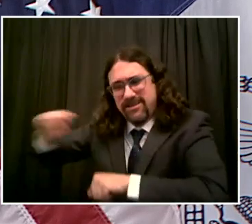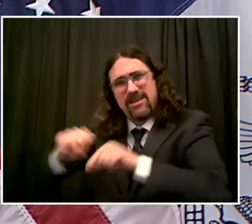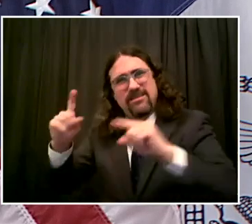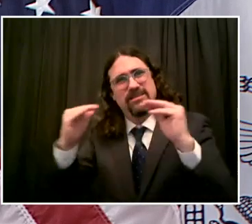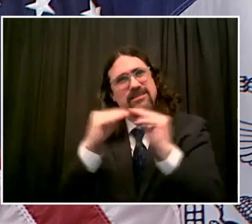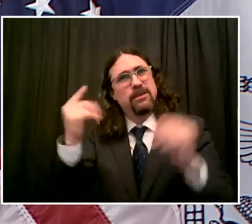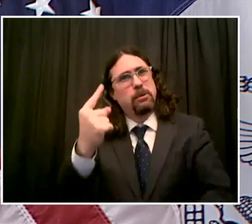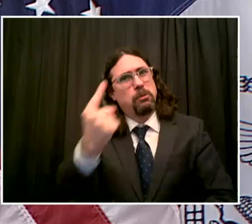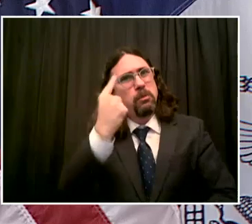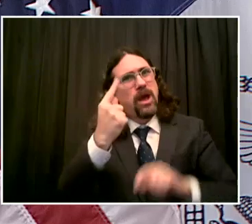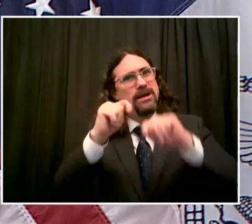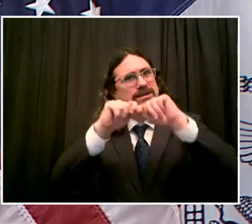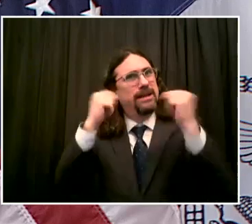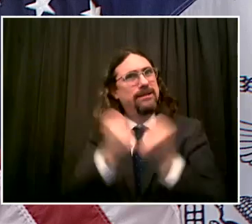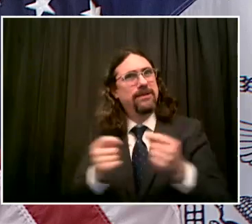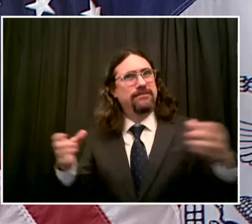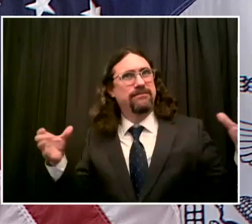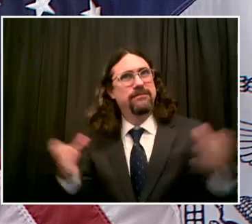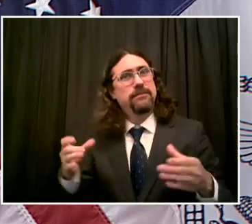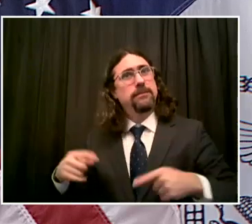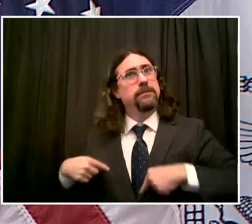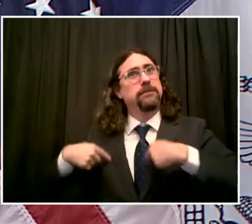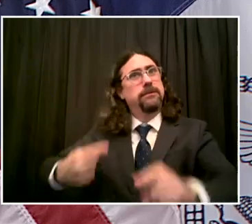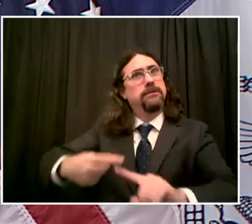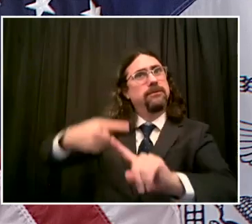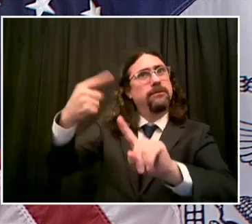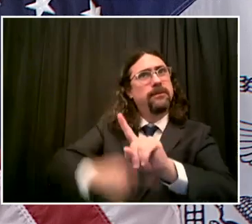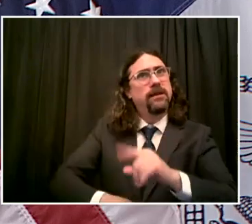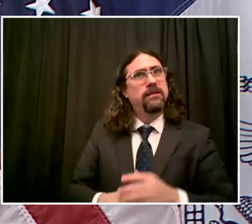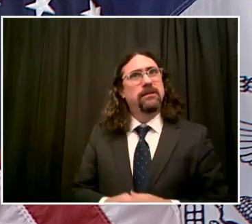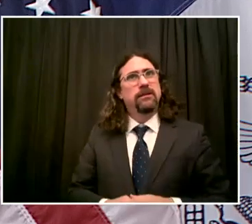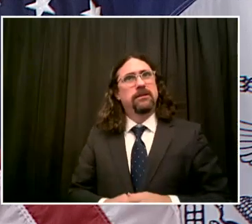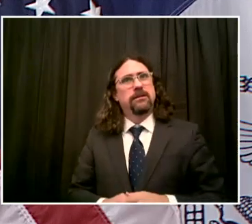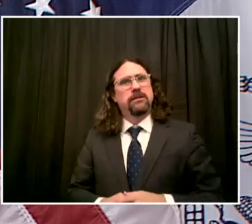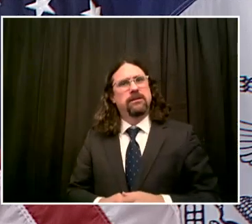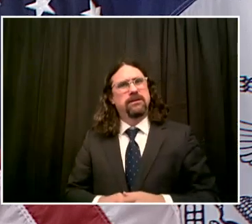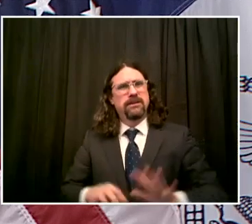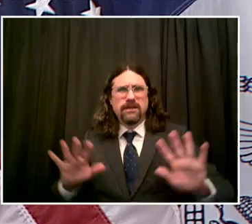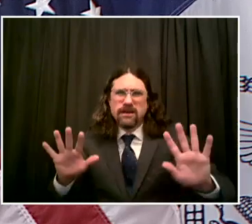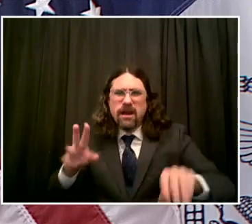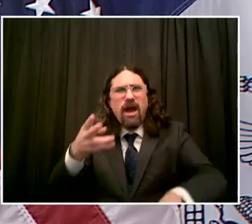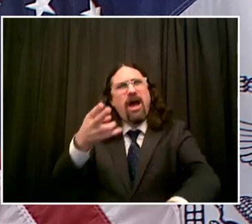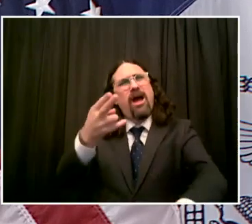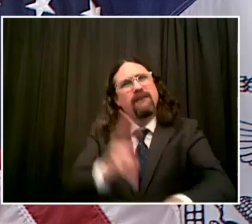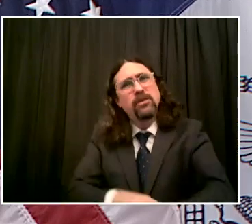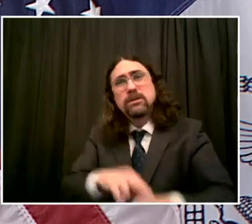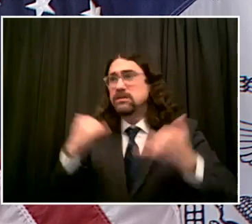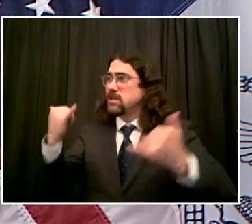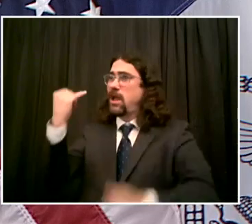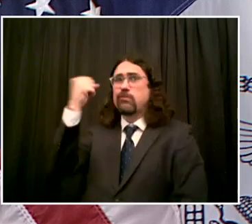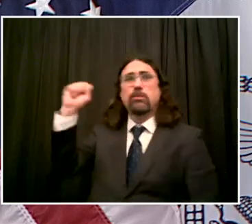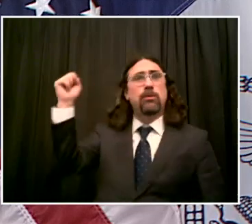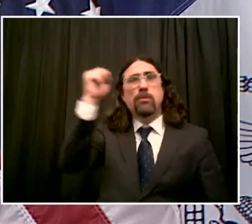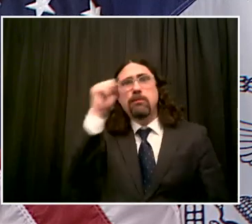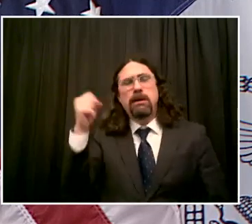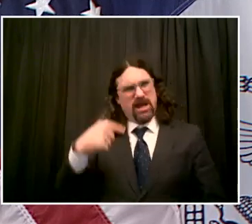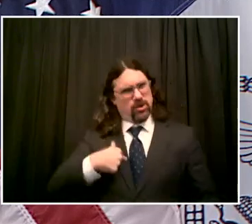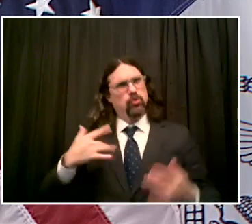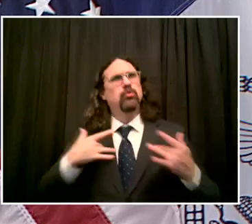PROTEST. I ABSOLUTLYE AM. I THINK PEOPLE HAVE MADE ETHIR